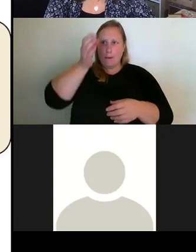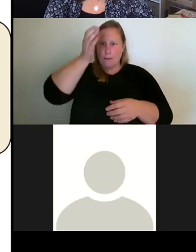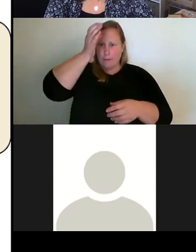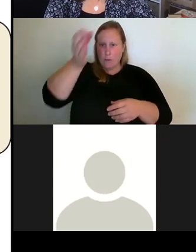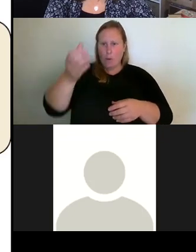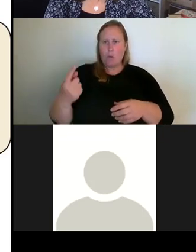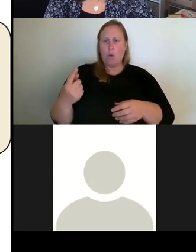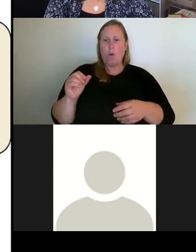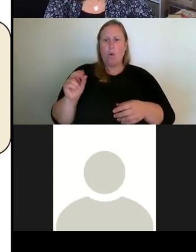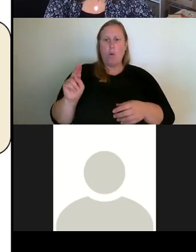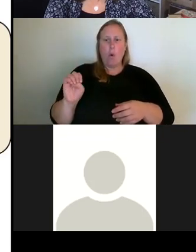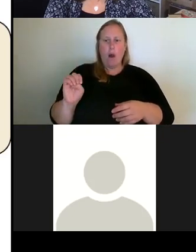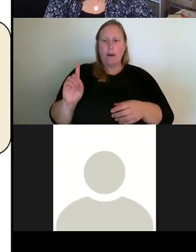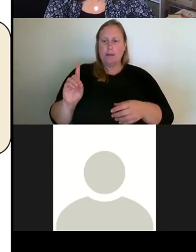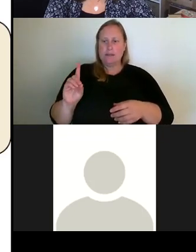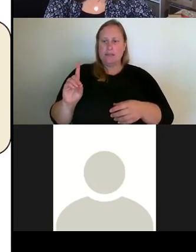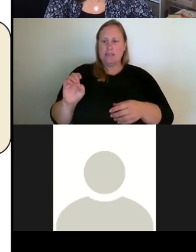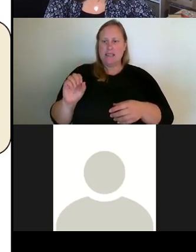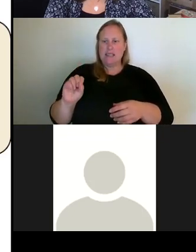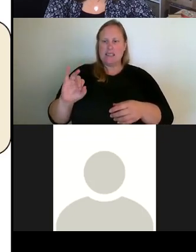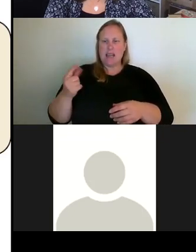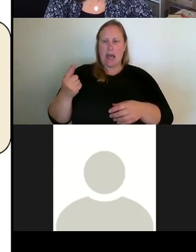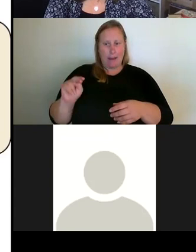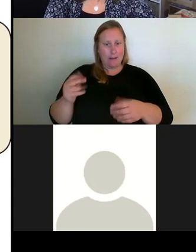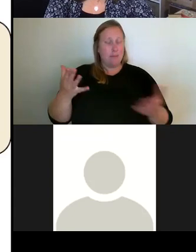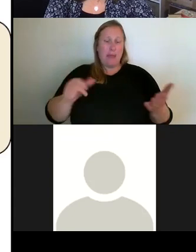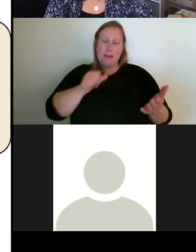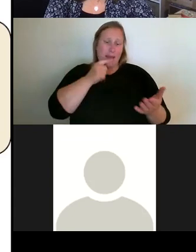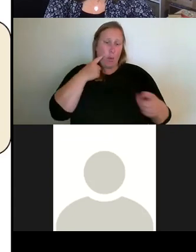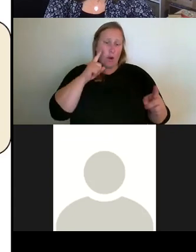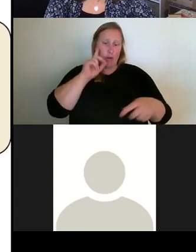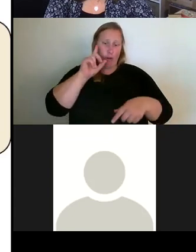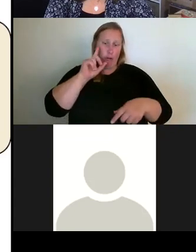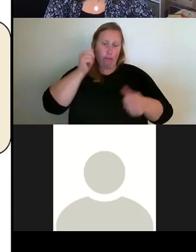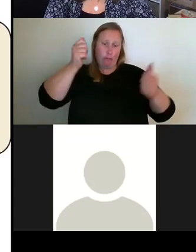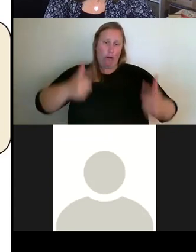may not work for everyone. On the right Glenda made us a very cool image with